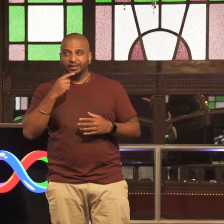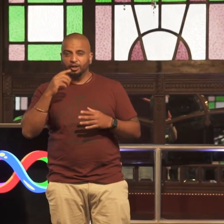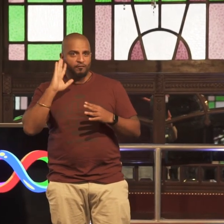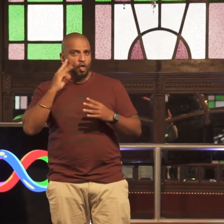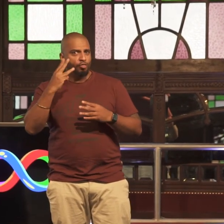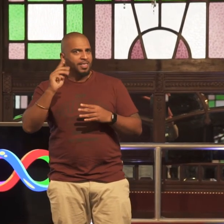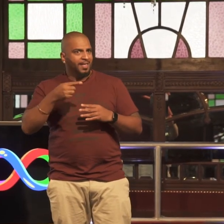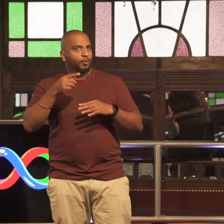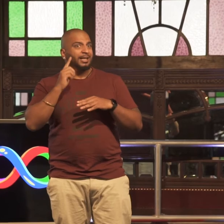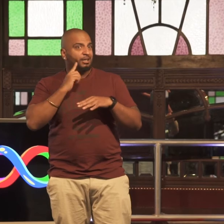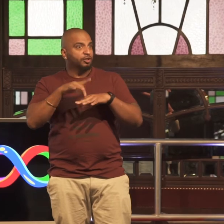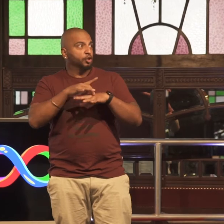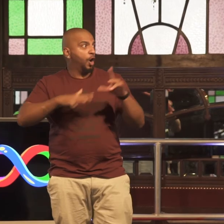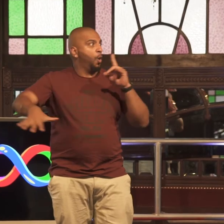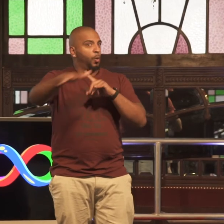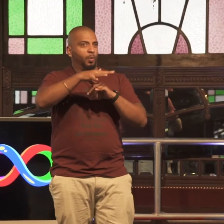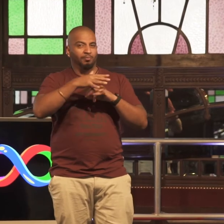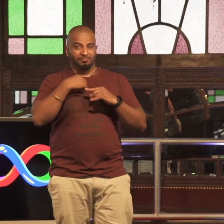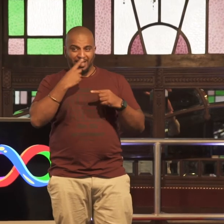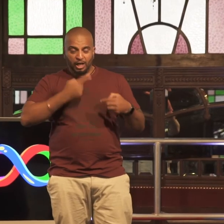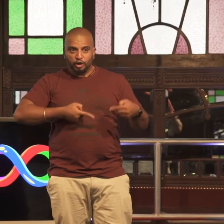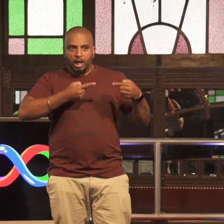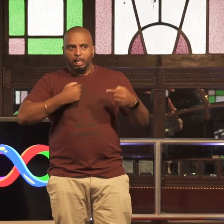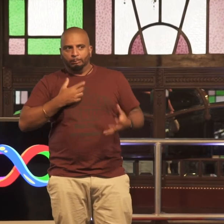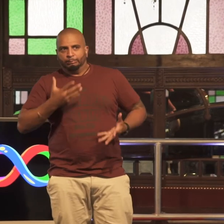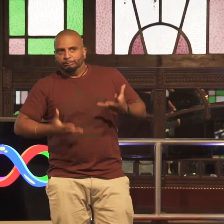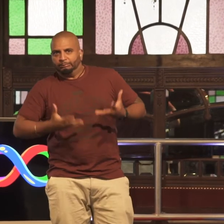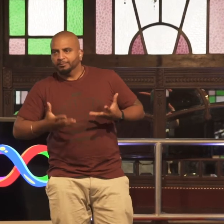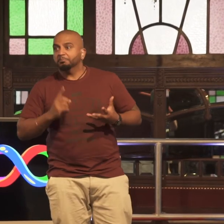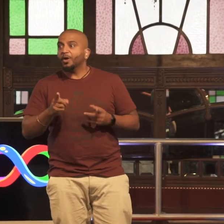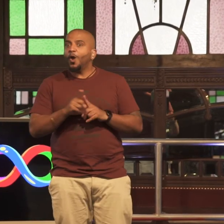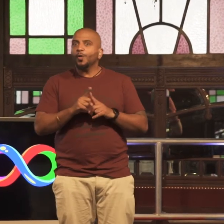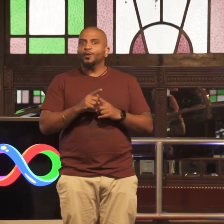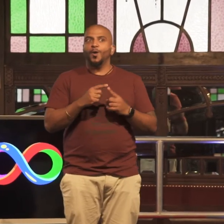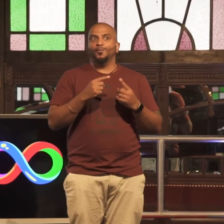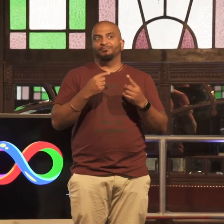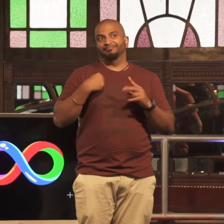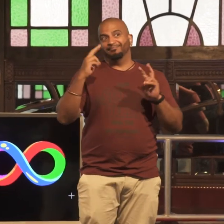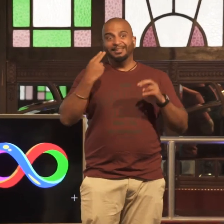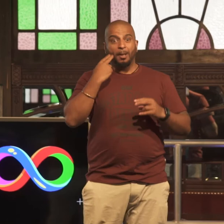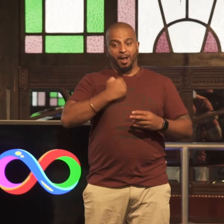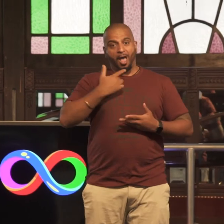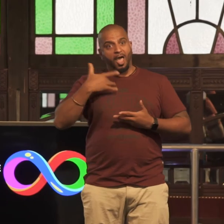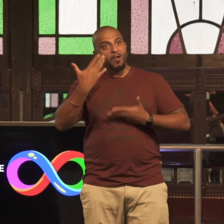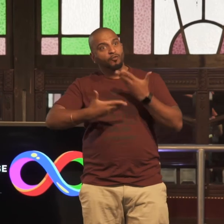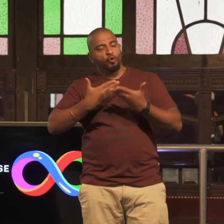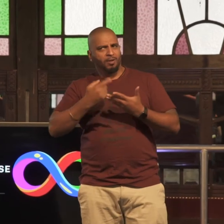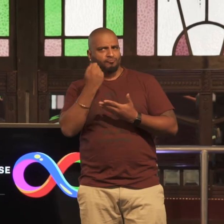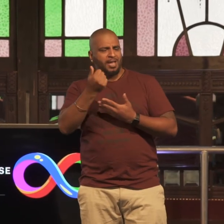There's 3,000 shows here at the Fringe and I wasn't sure if I was going to be able to compete with them.